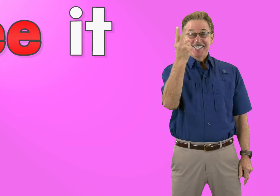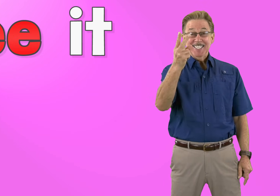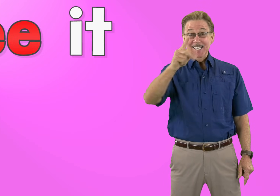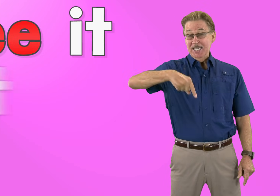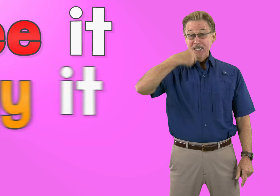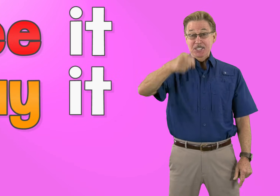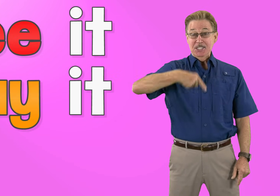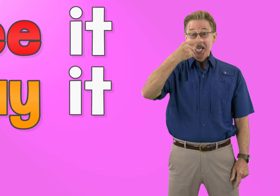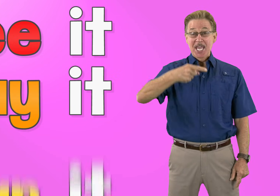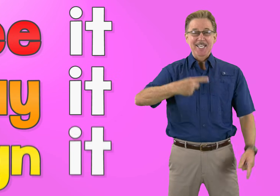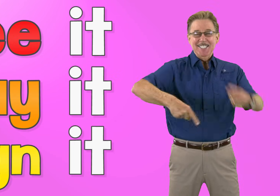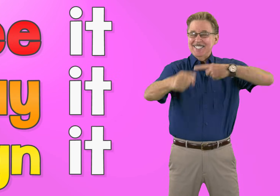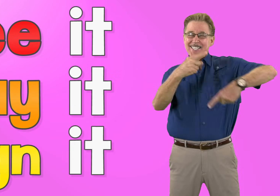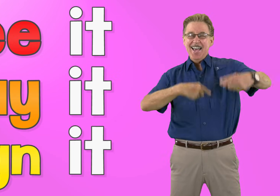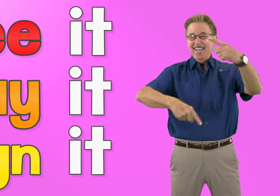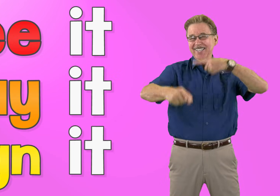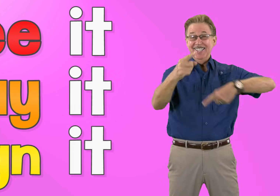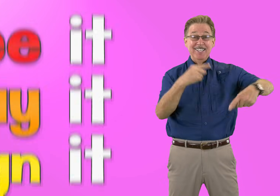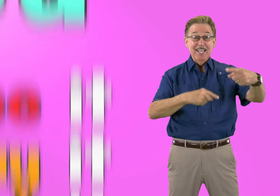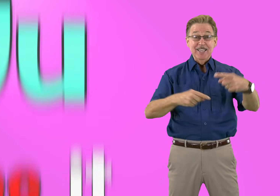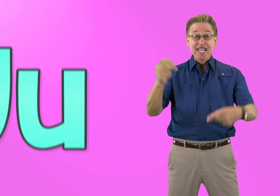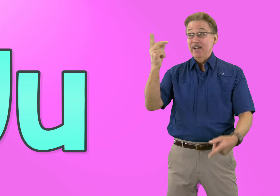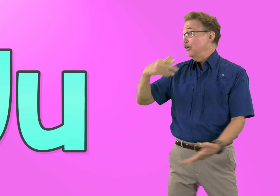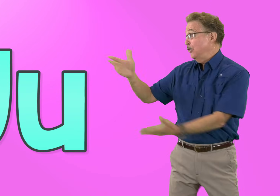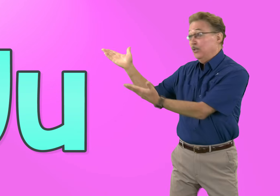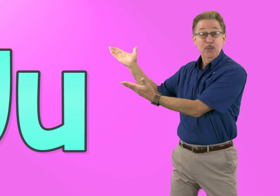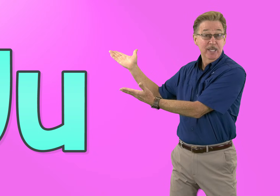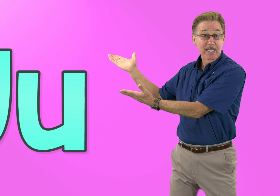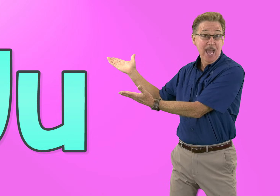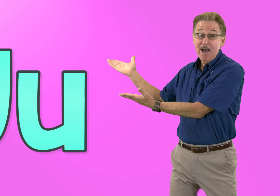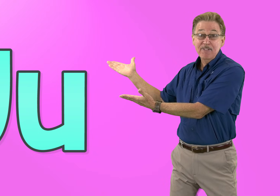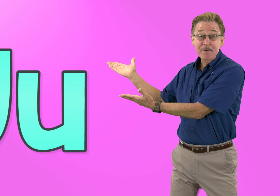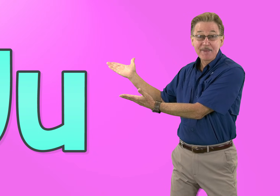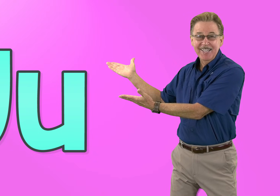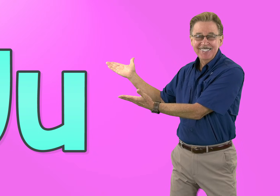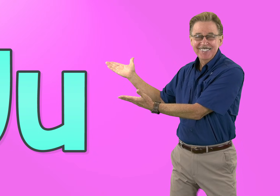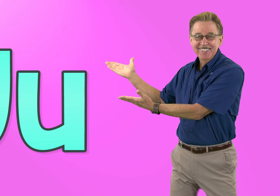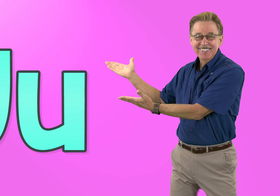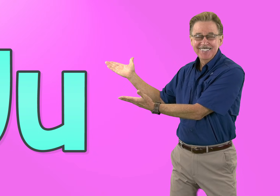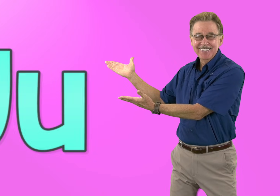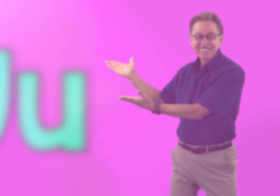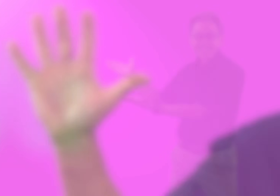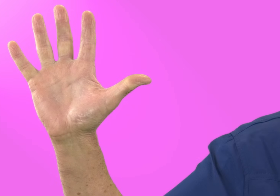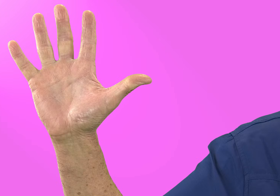See it, Say it Sign it Letter U u in the alphabet